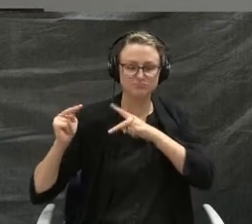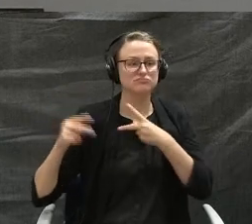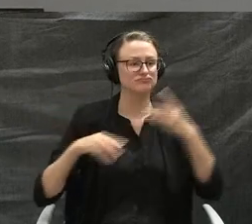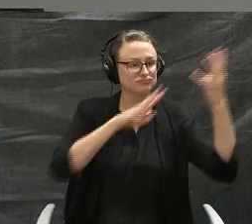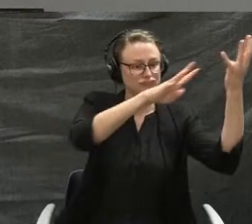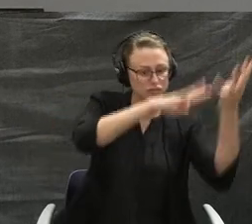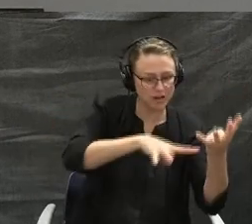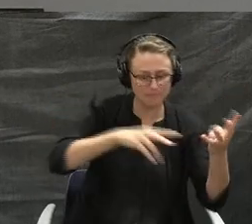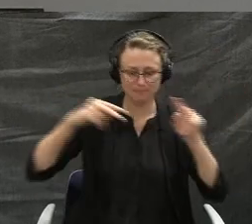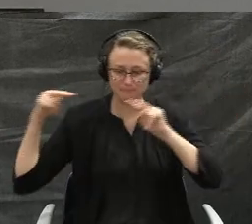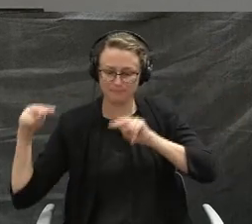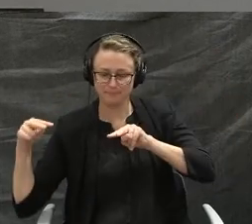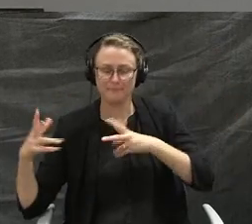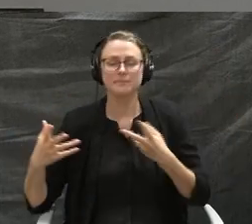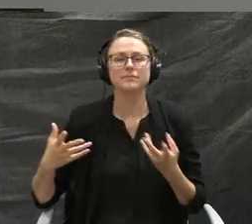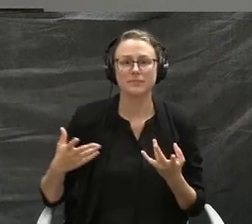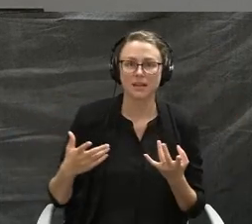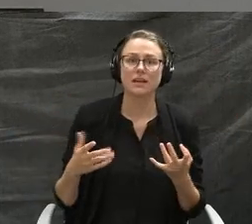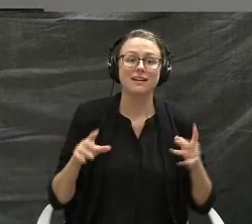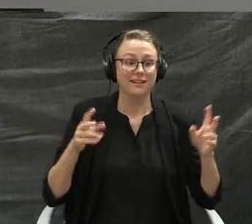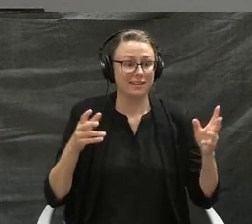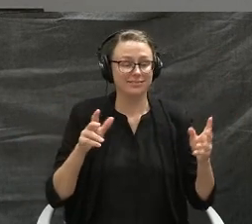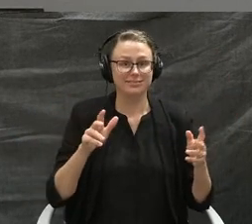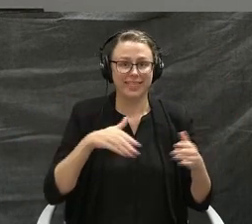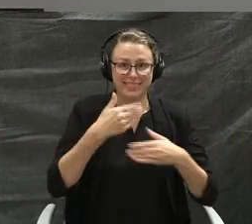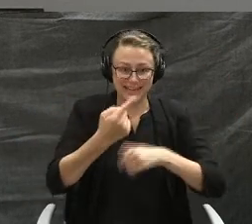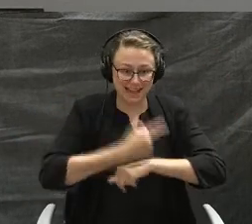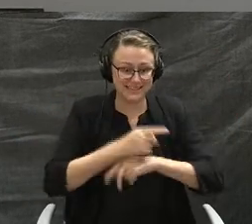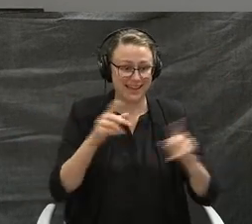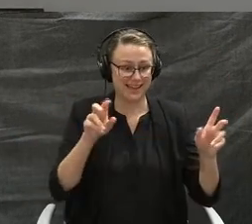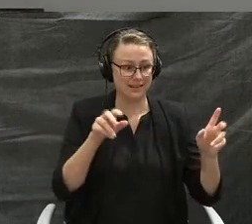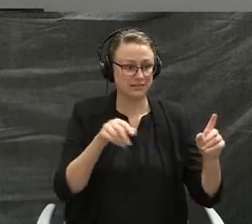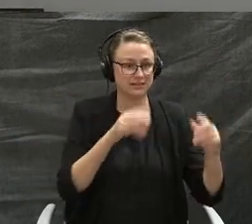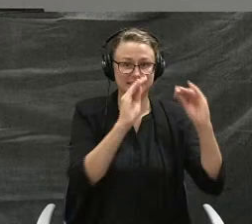class. And then the next day the teacher would switch classes and